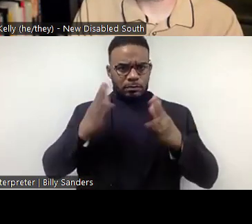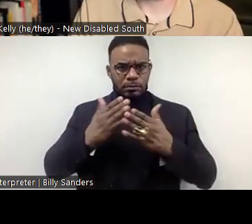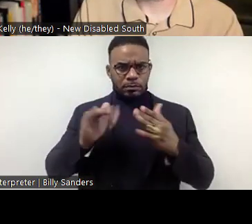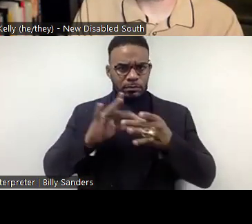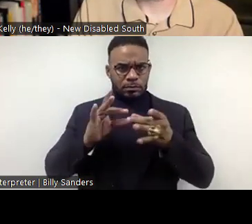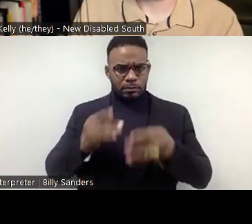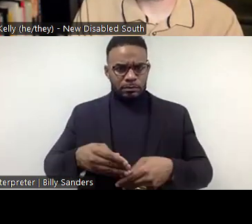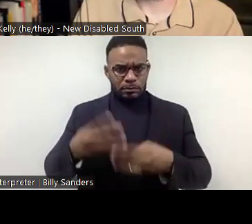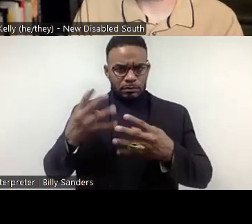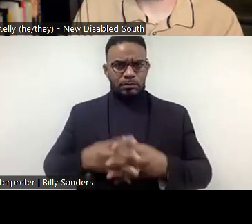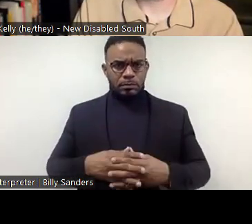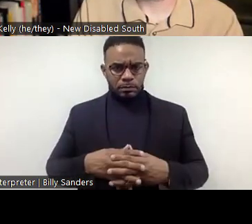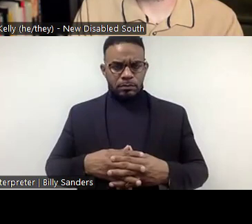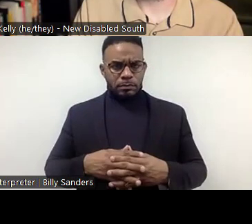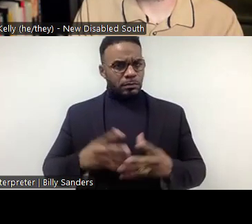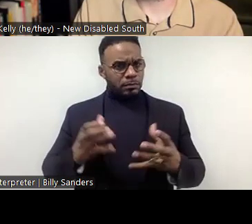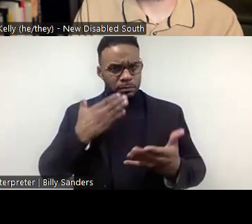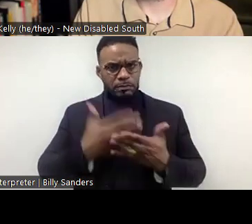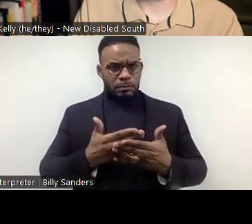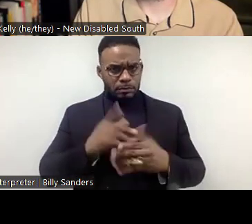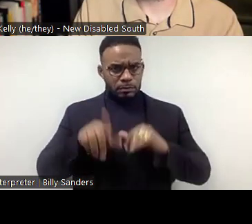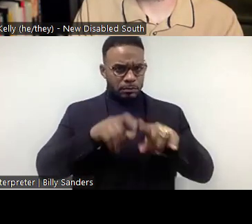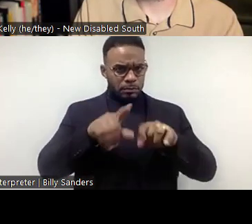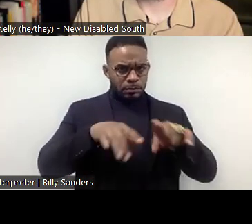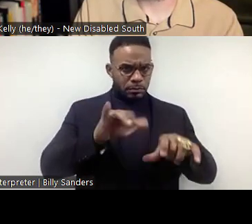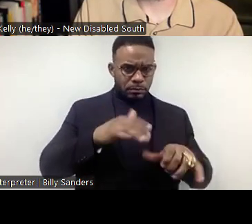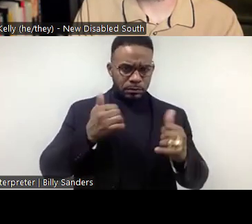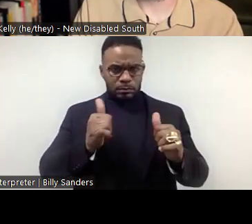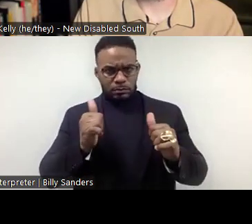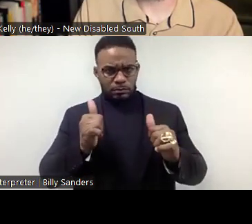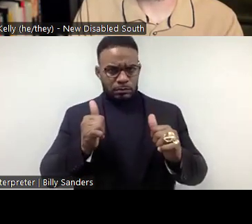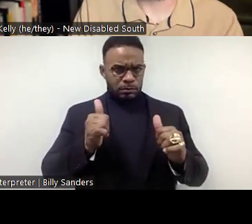much, Amber. There's a lot of great stuff in the chat. A lot